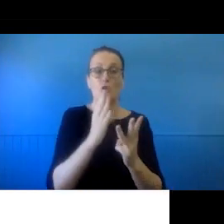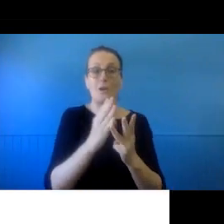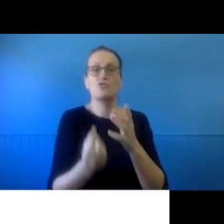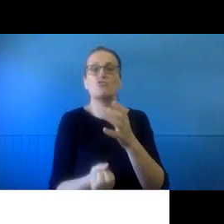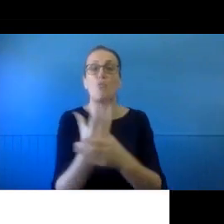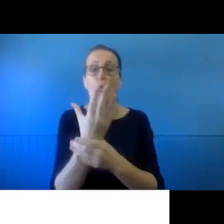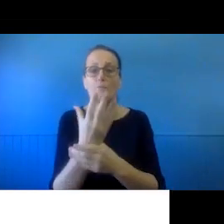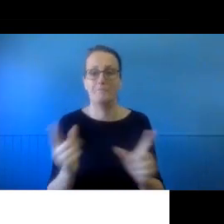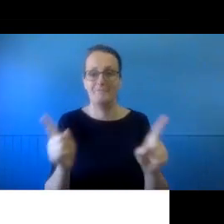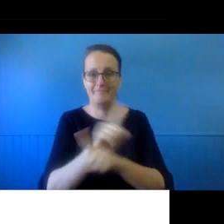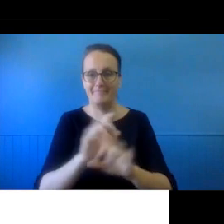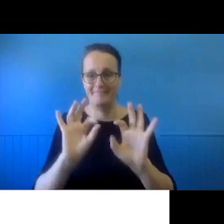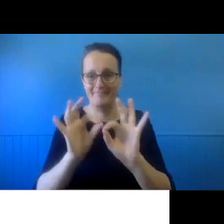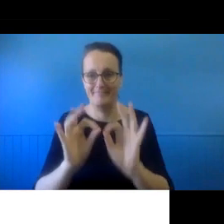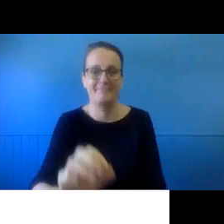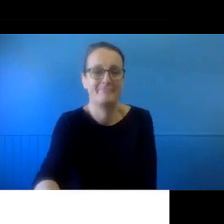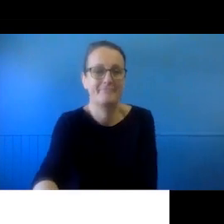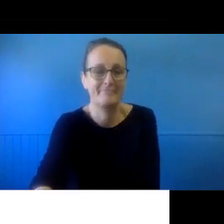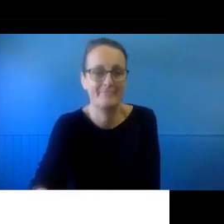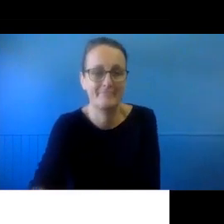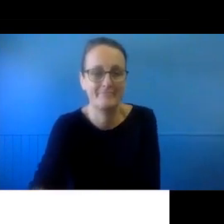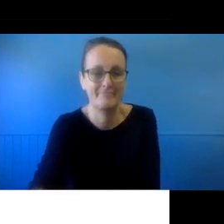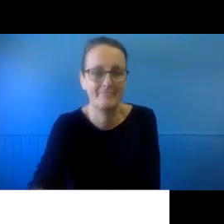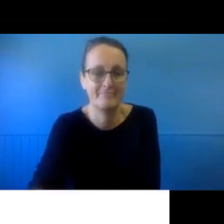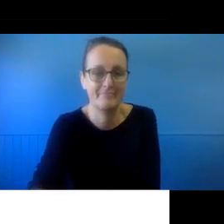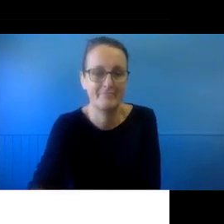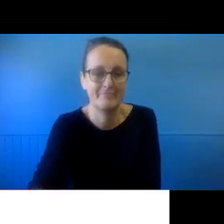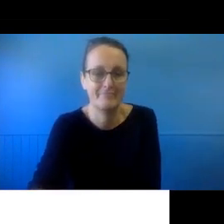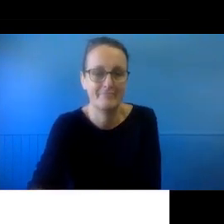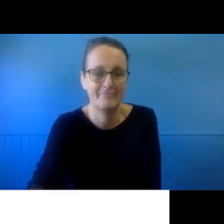grow. When we talk about innovation, I feel like we need to talk about